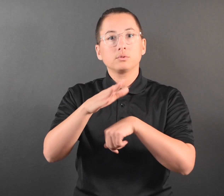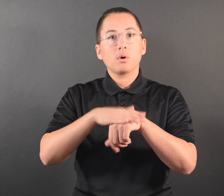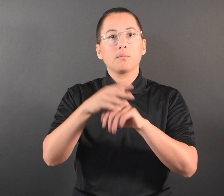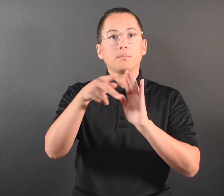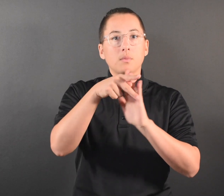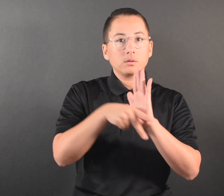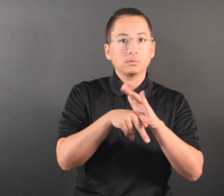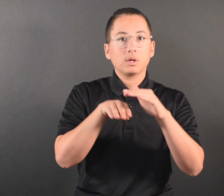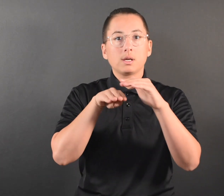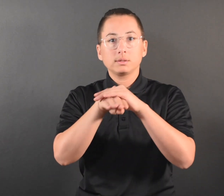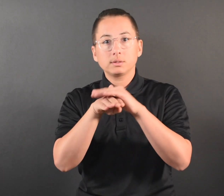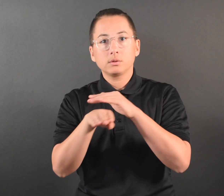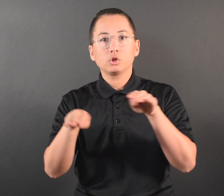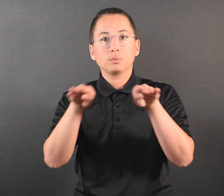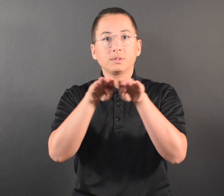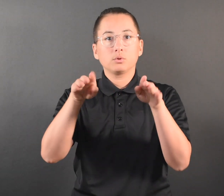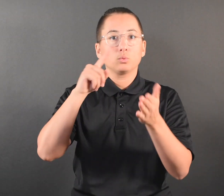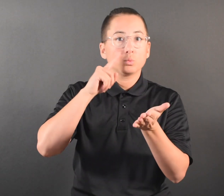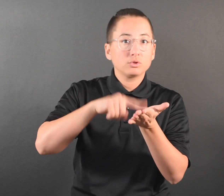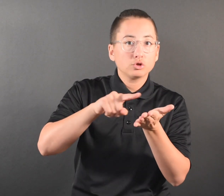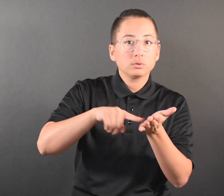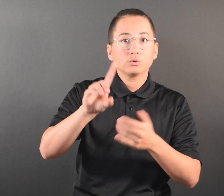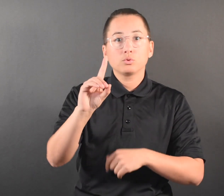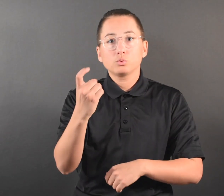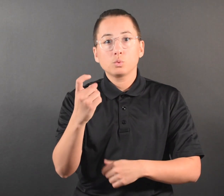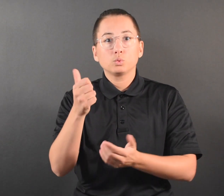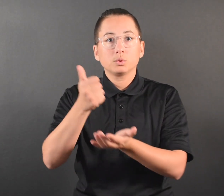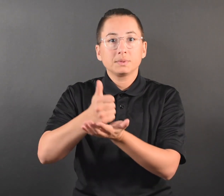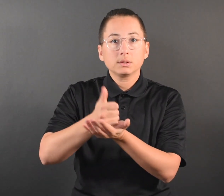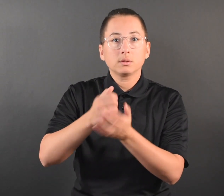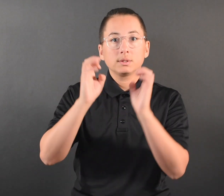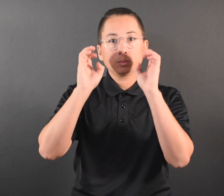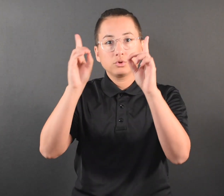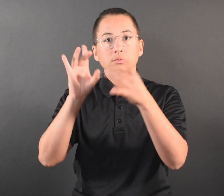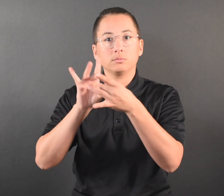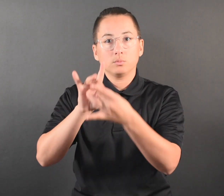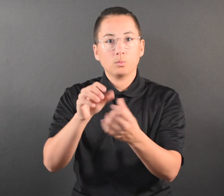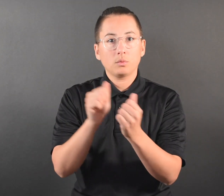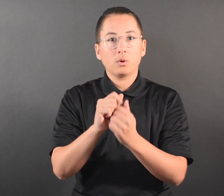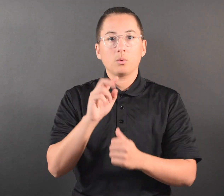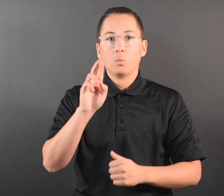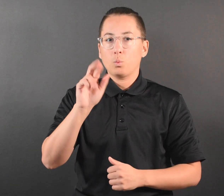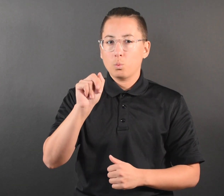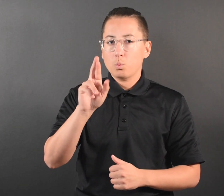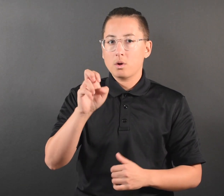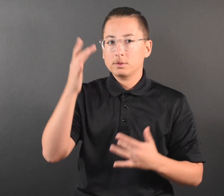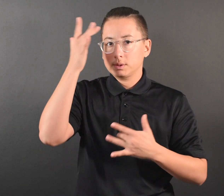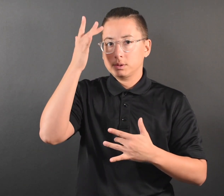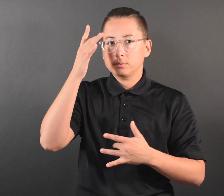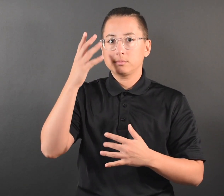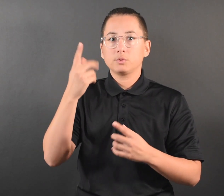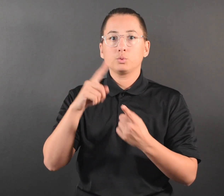equity, research, diagnosis, treatment, and education related to rare diseases to health